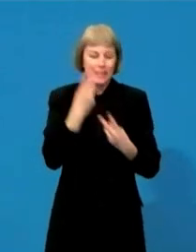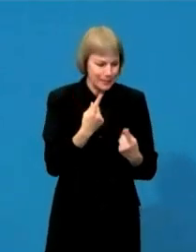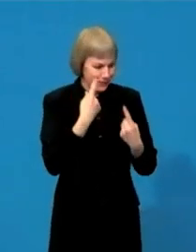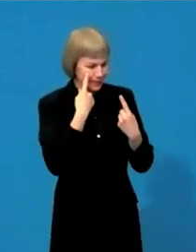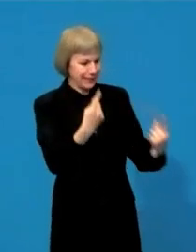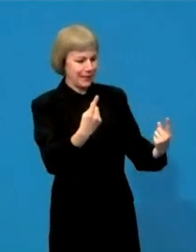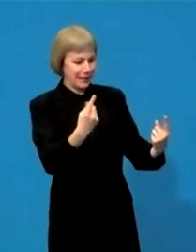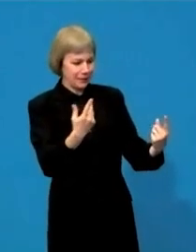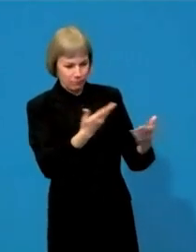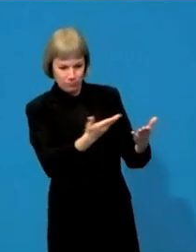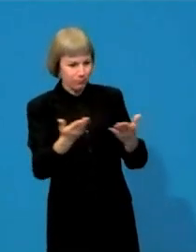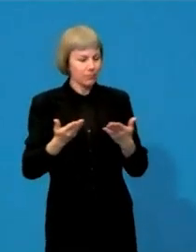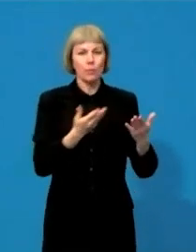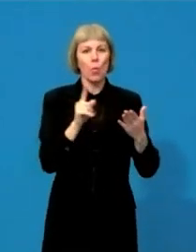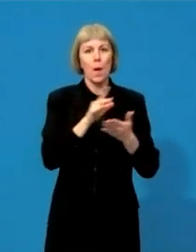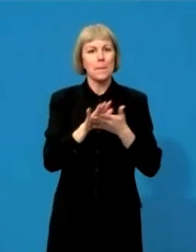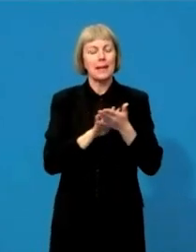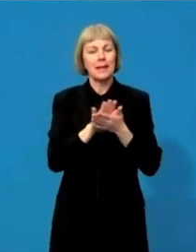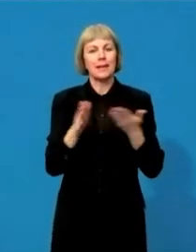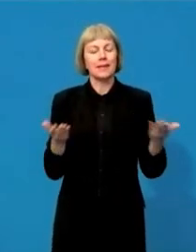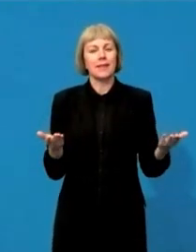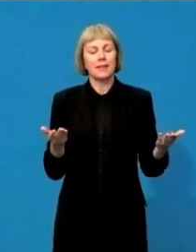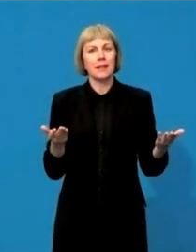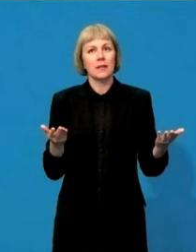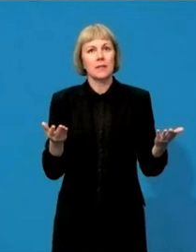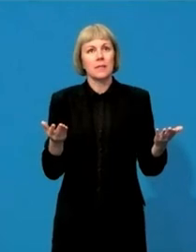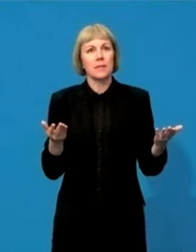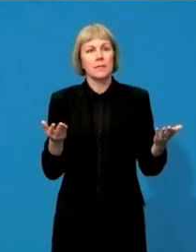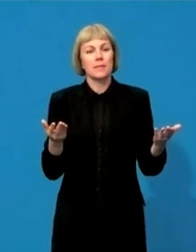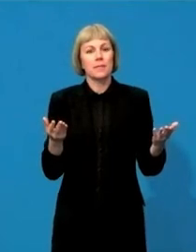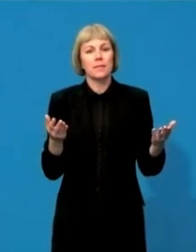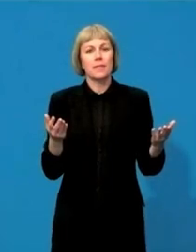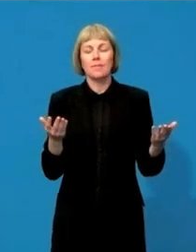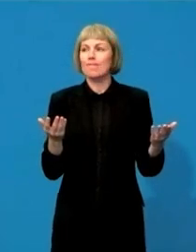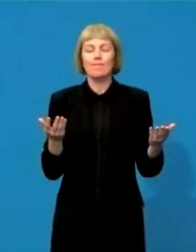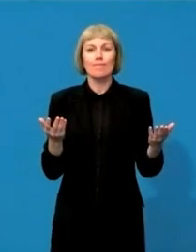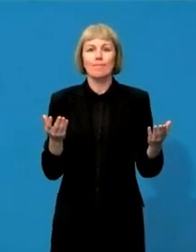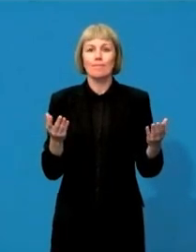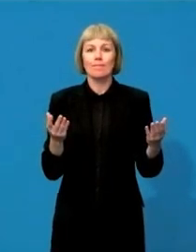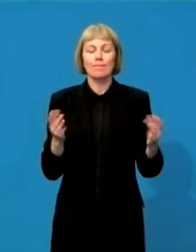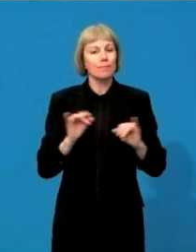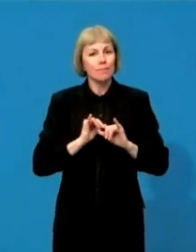There is - there is no services for these people.